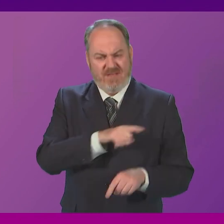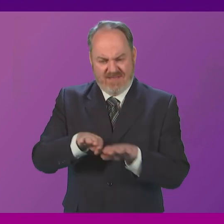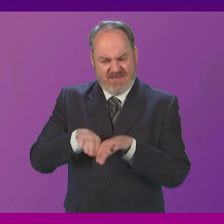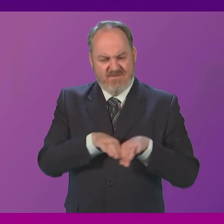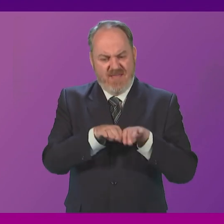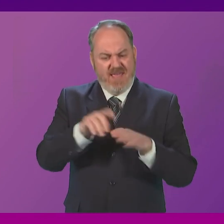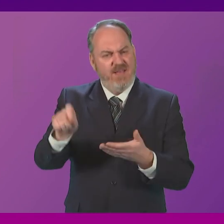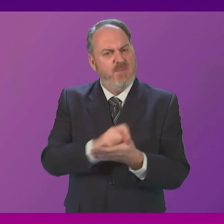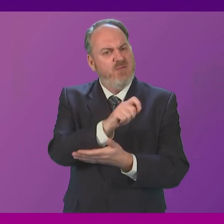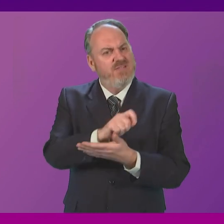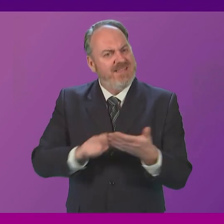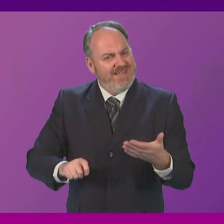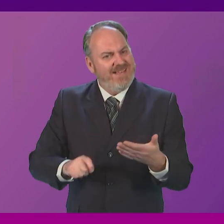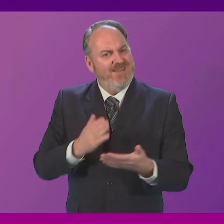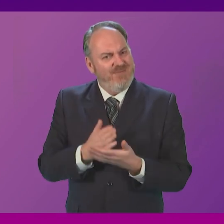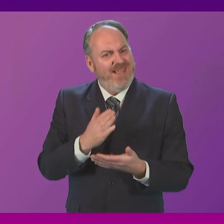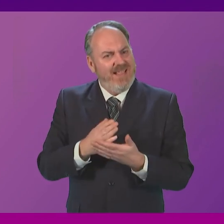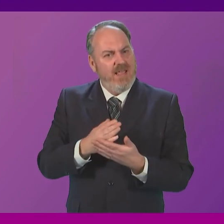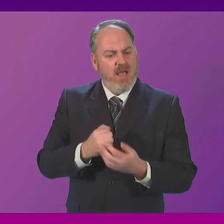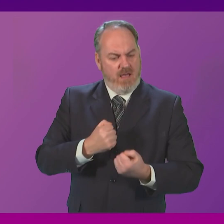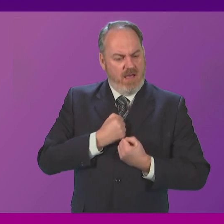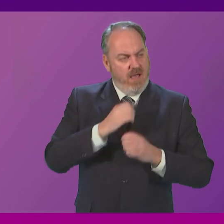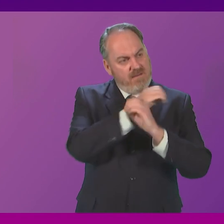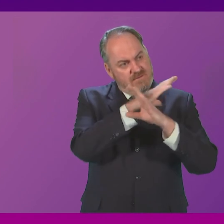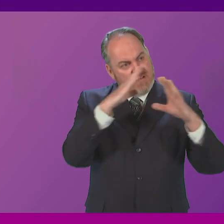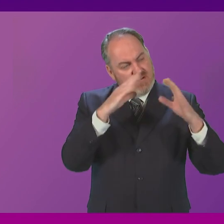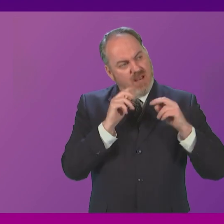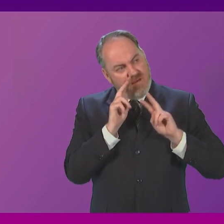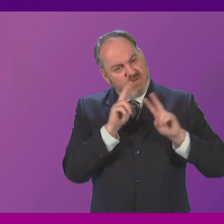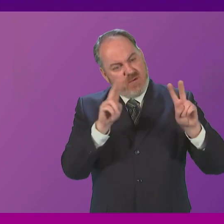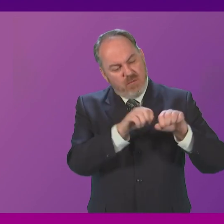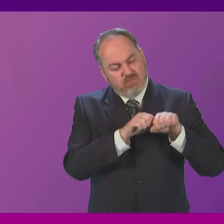Democracies are about the presentation of differing visions of how things could be and